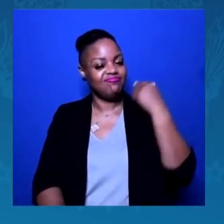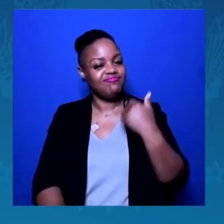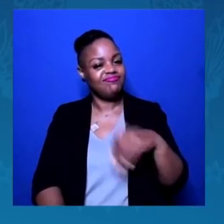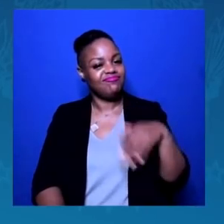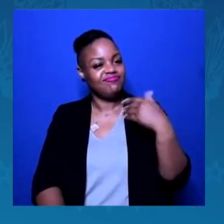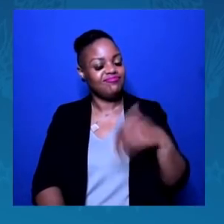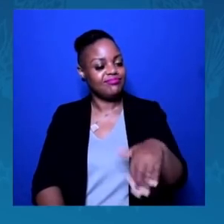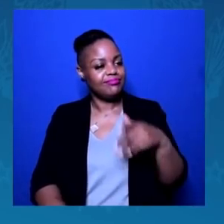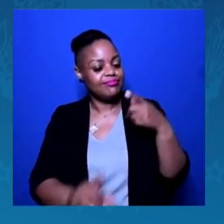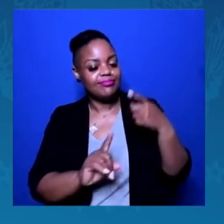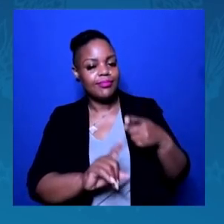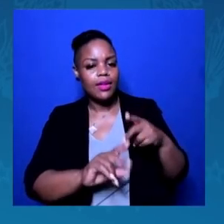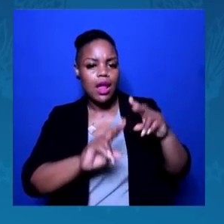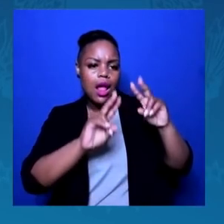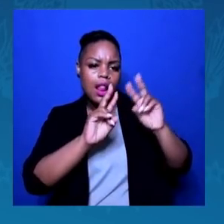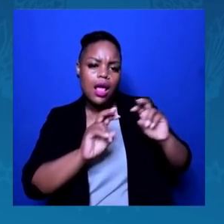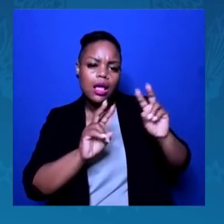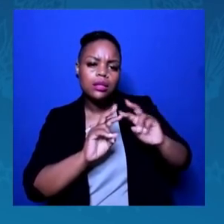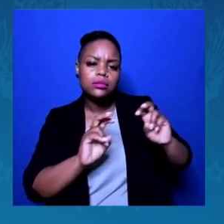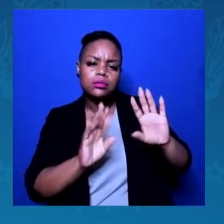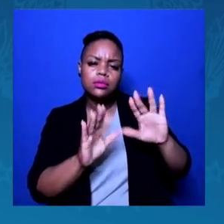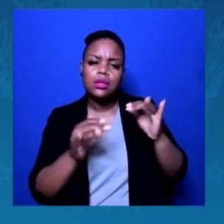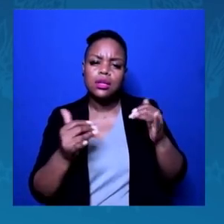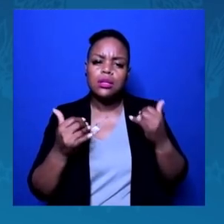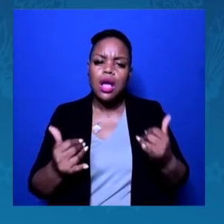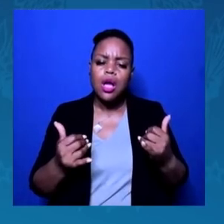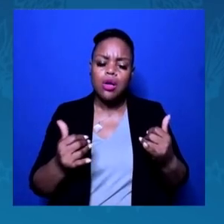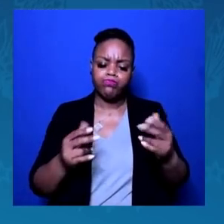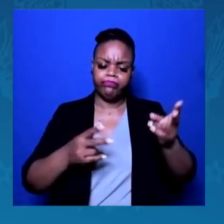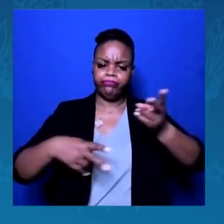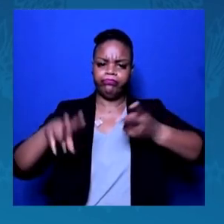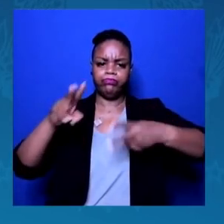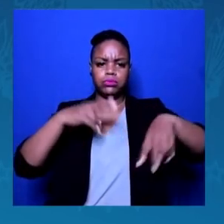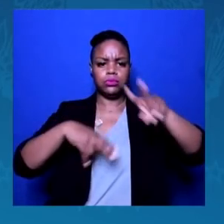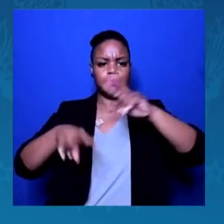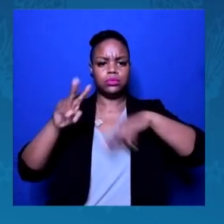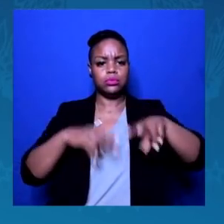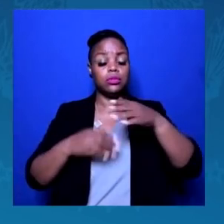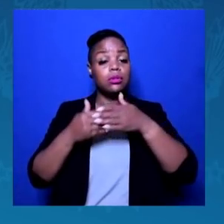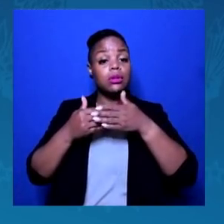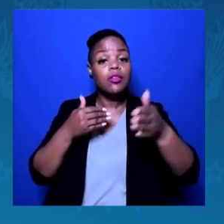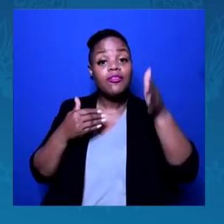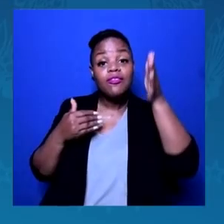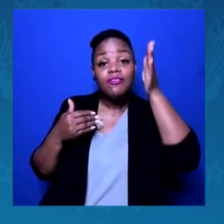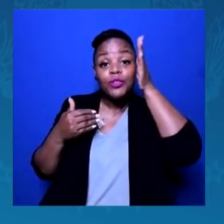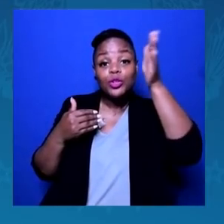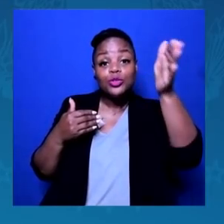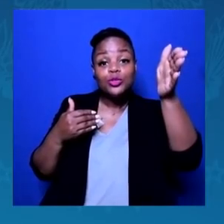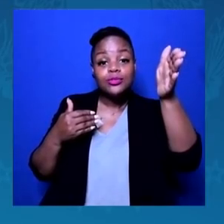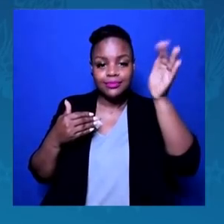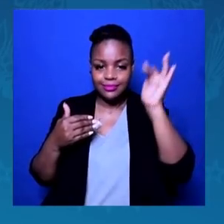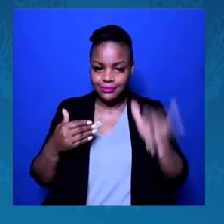we are strengthening our partnership. Together, we will take on the traditional issues